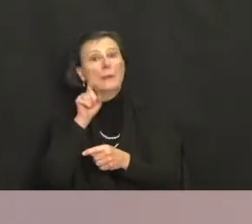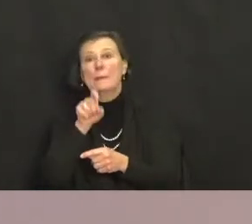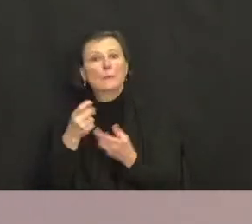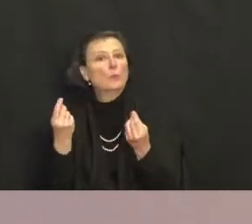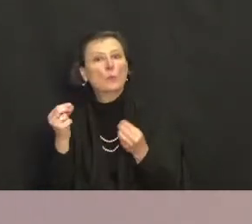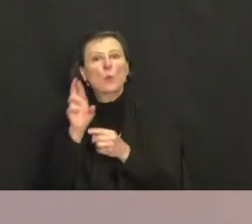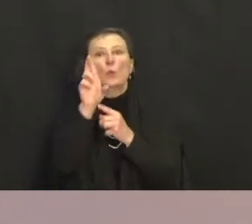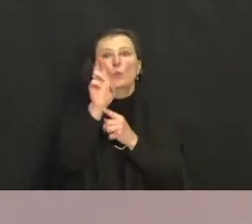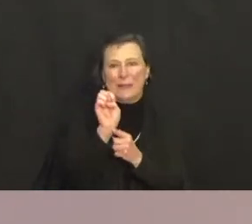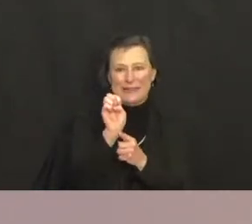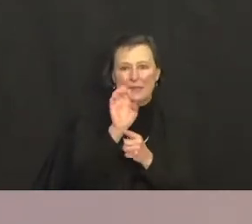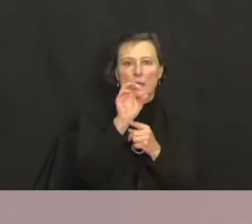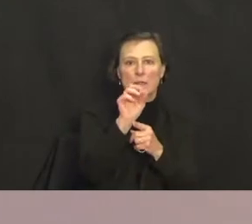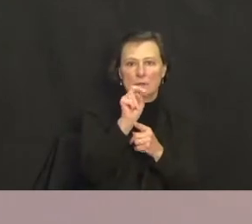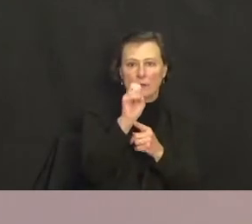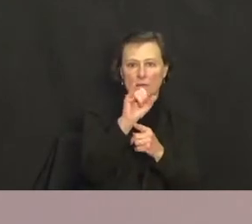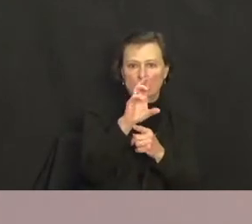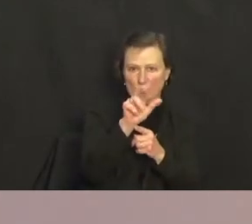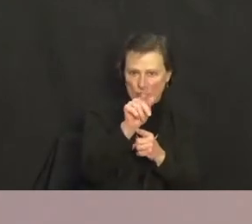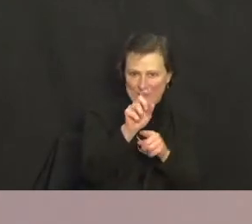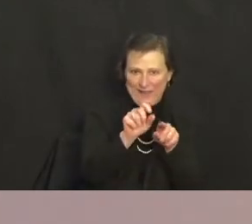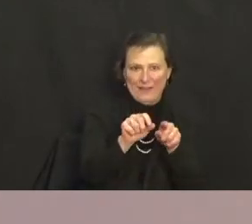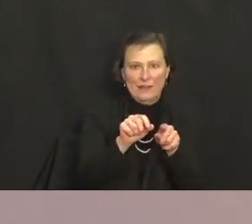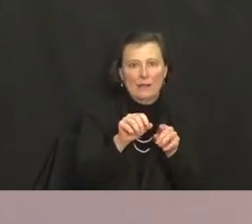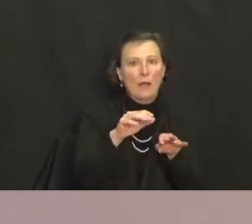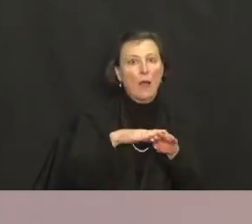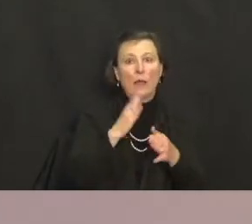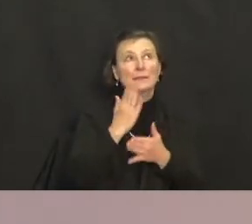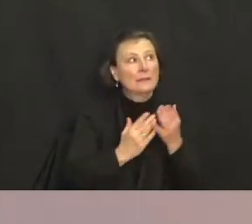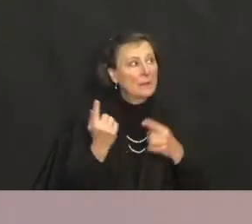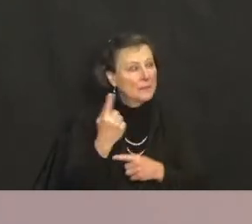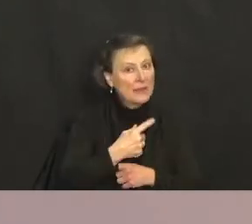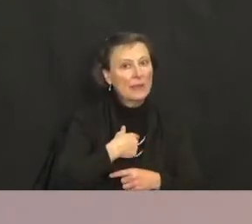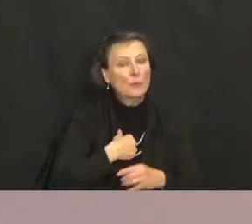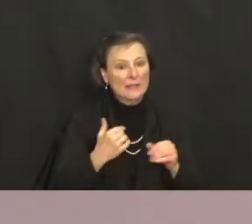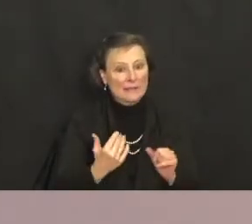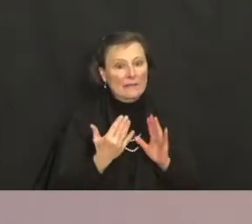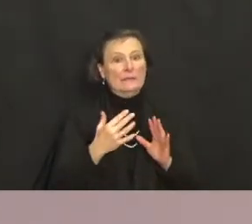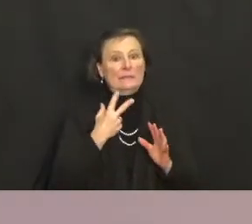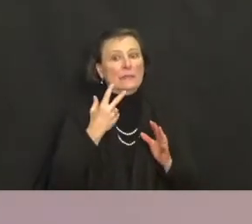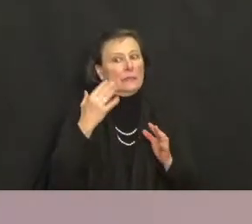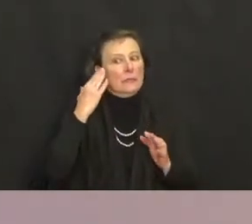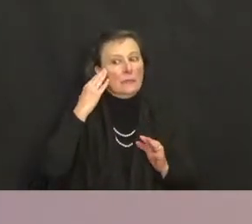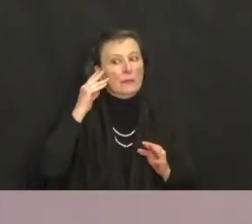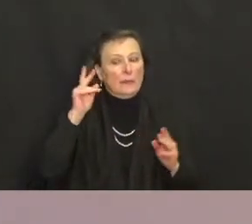Even as we face uncertain days, we know that those who seek to attack us, may cause harm